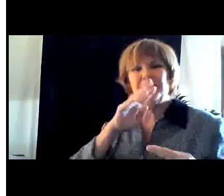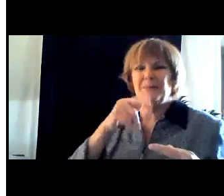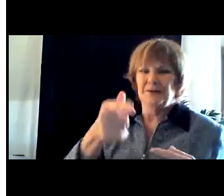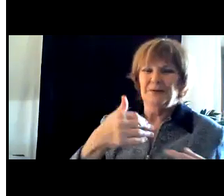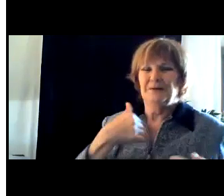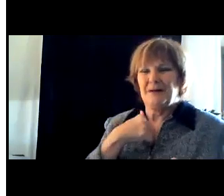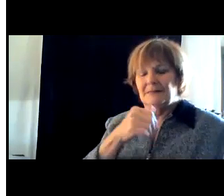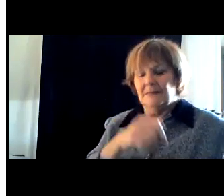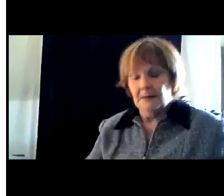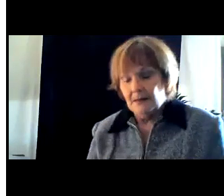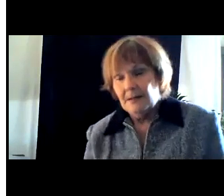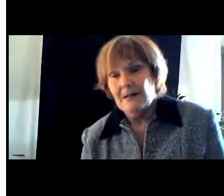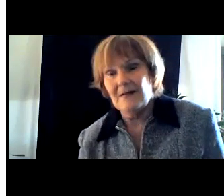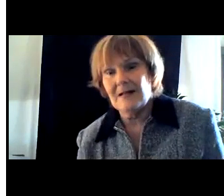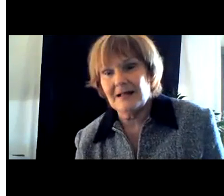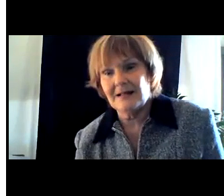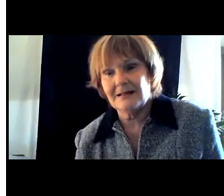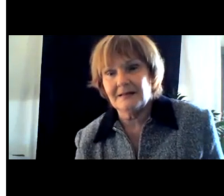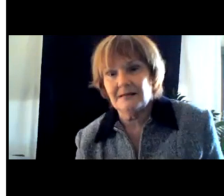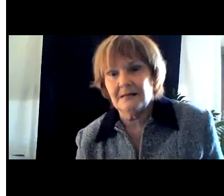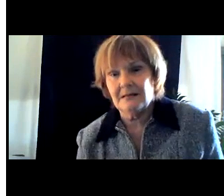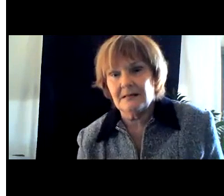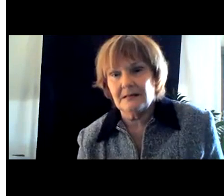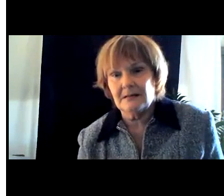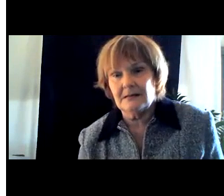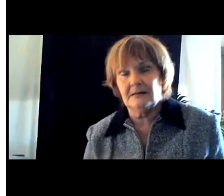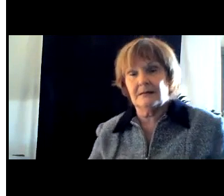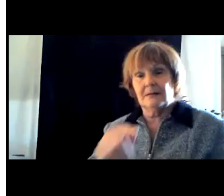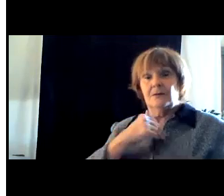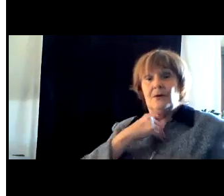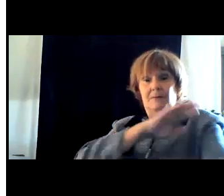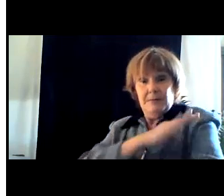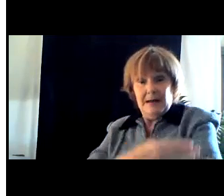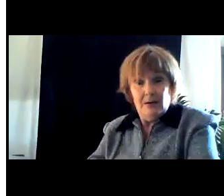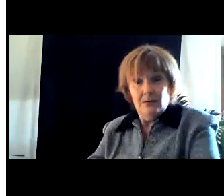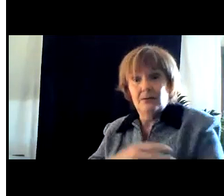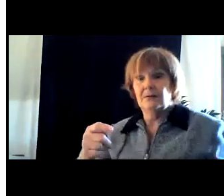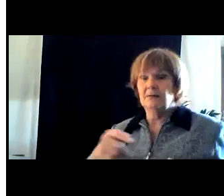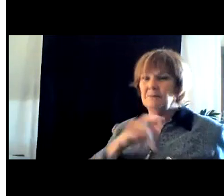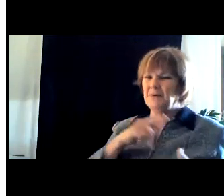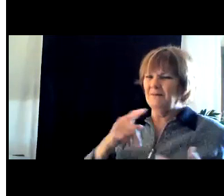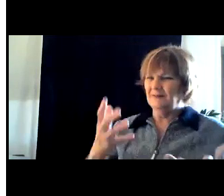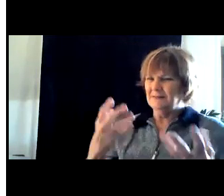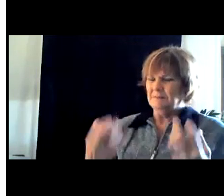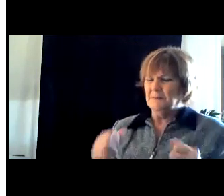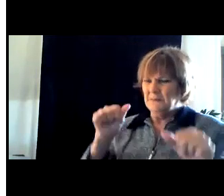having the power to change the rules, to be in decision-making positions, to have the power to determine how money is being spent.